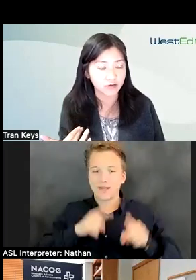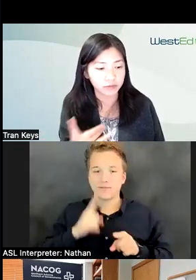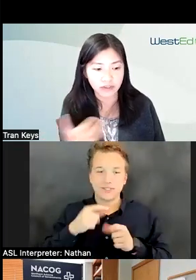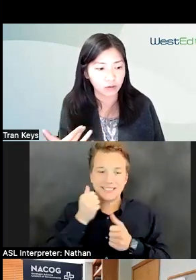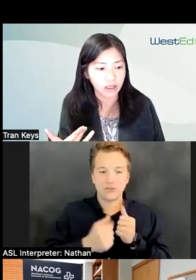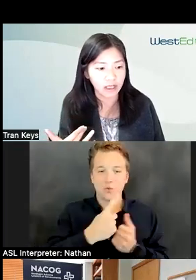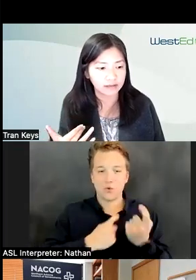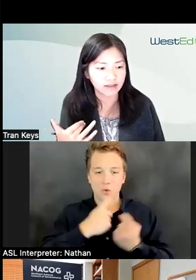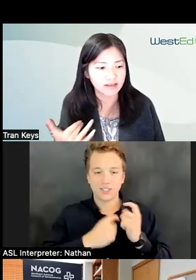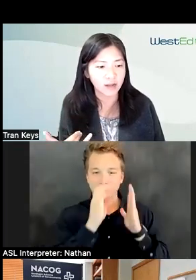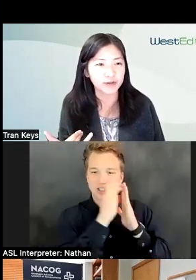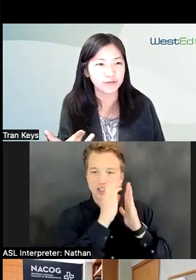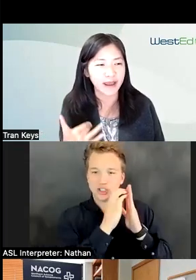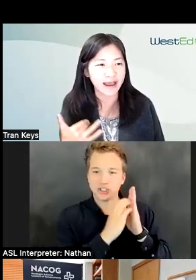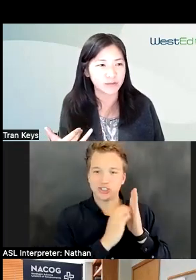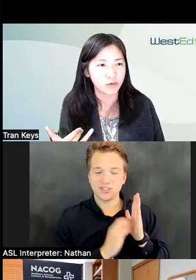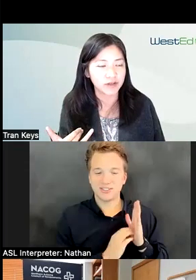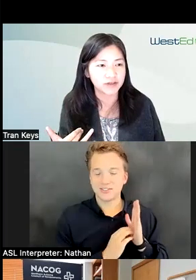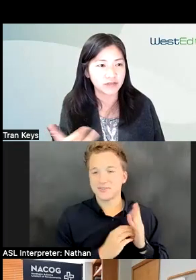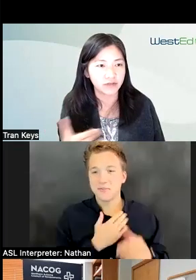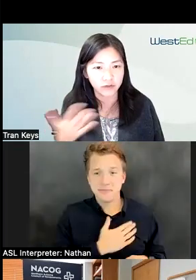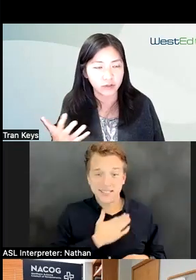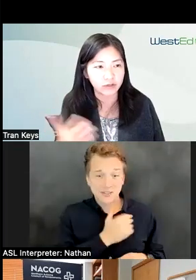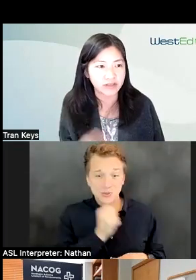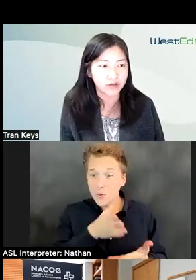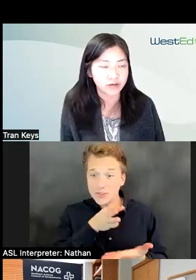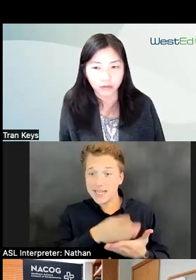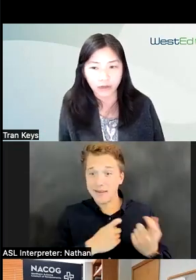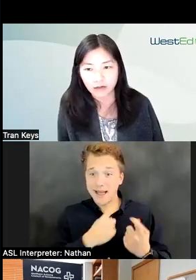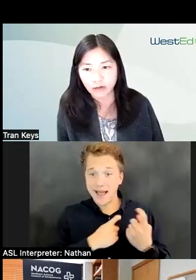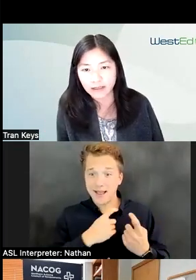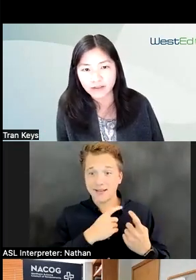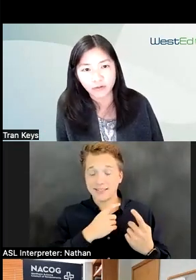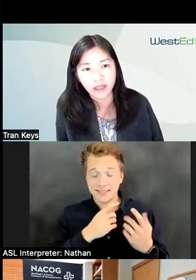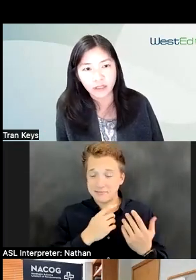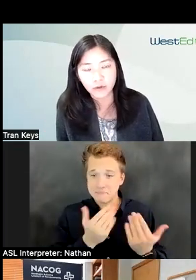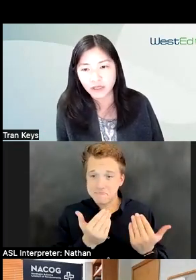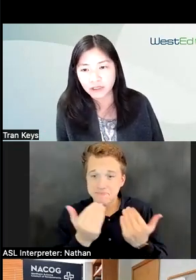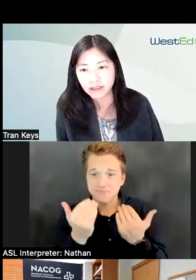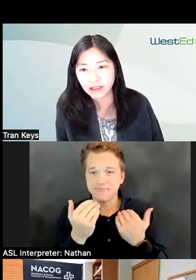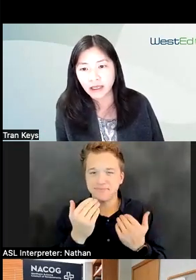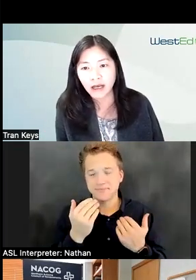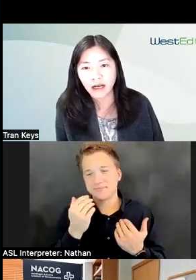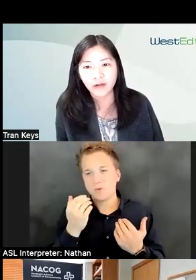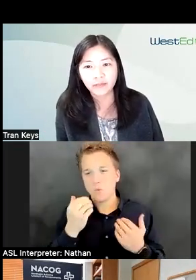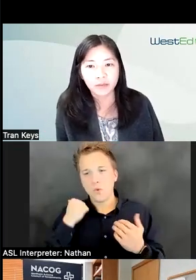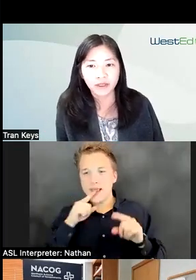So, please don't let that stop you from asking more questions, even if you don't hear us answering it right now, so keep those coming in.